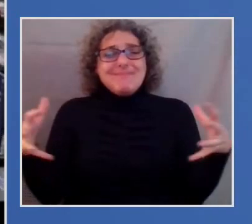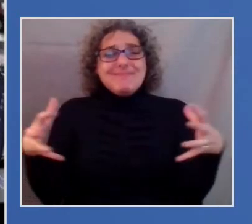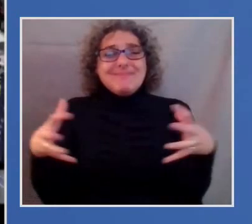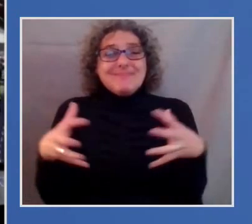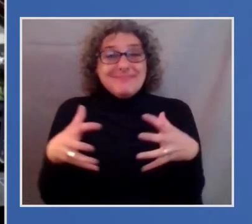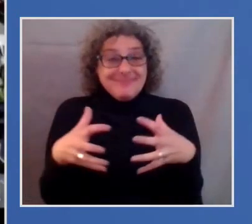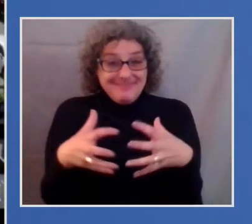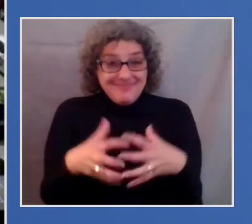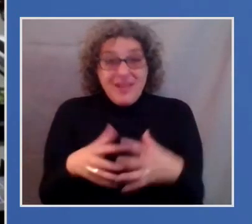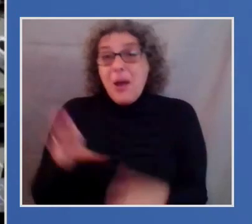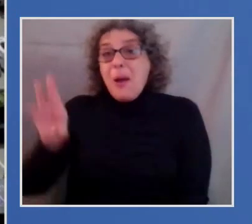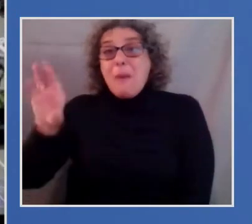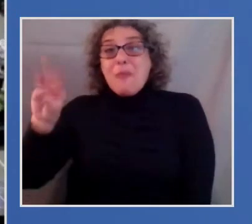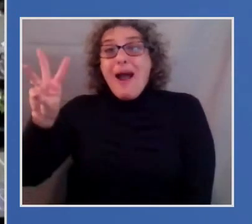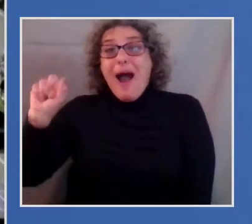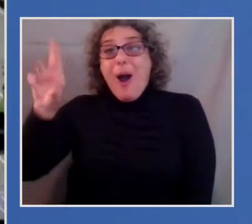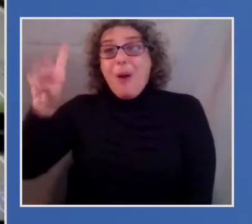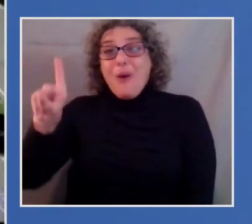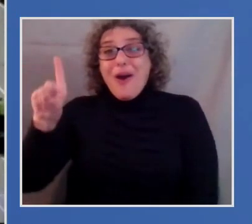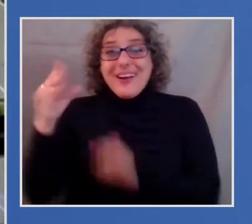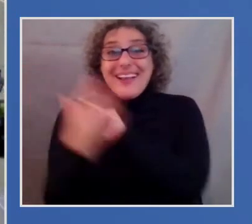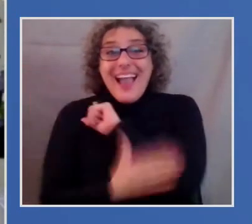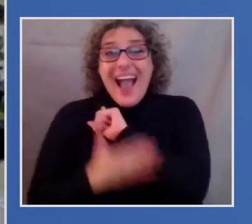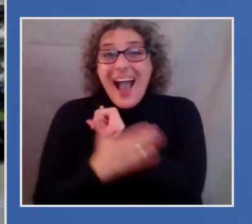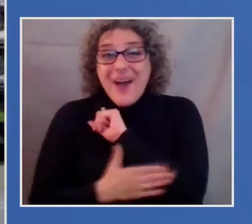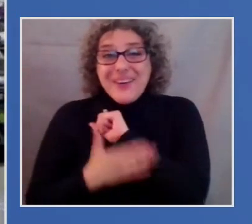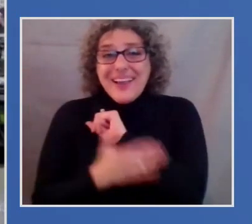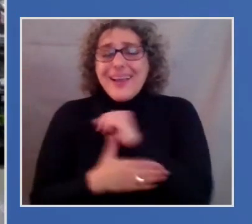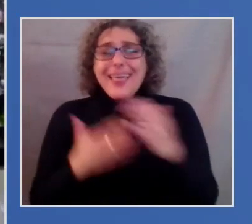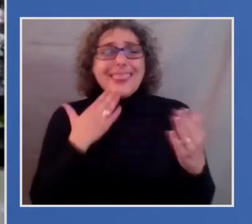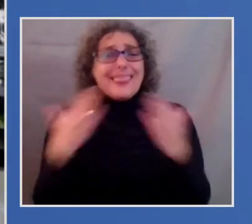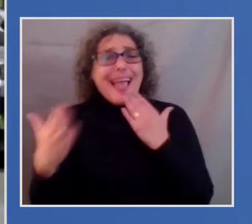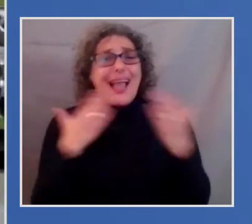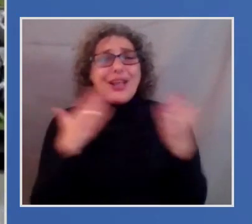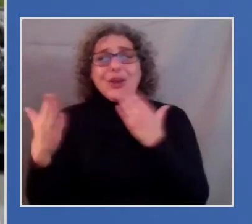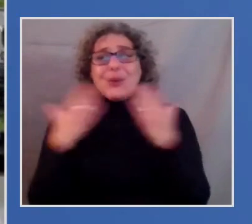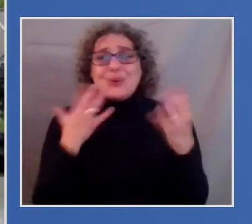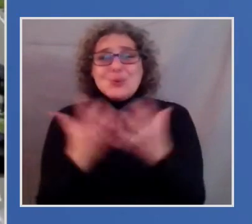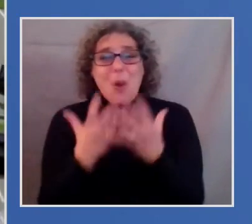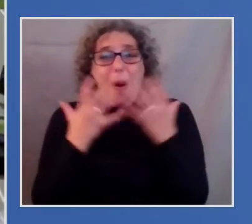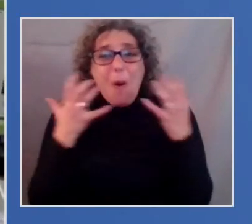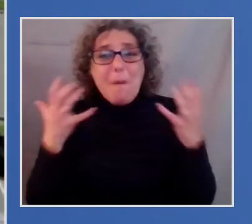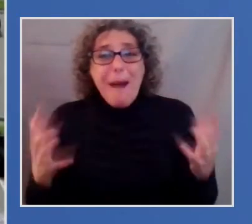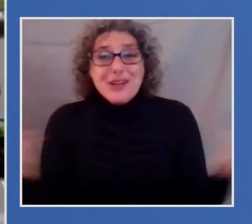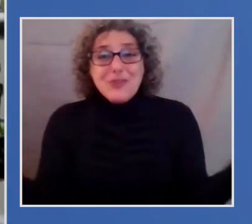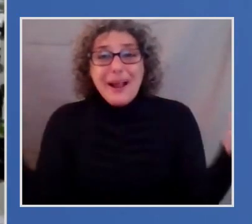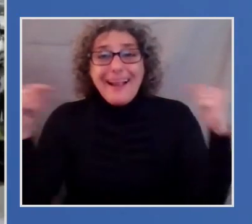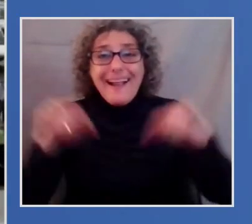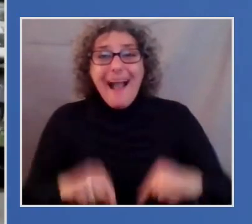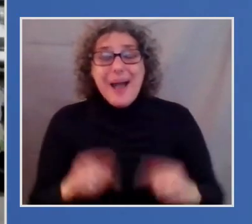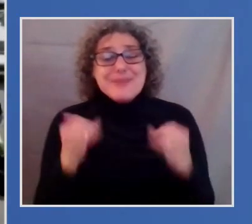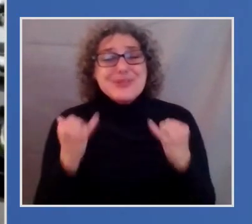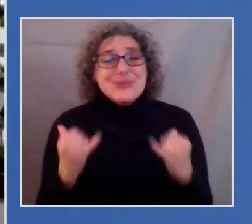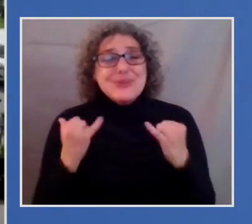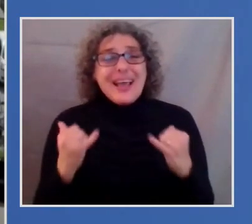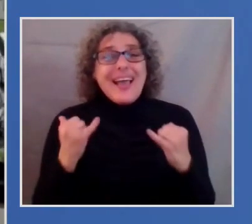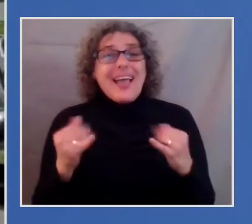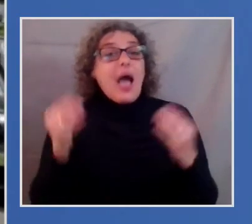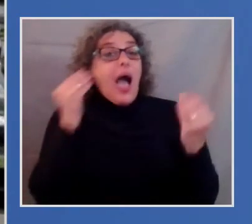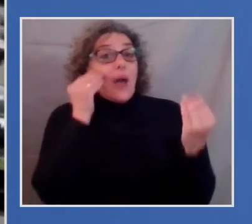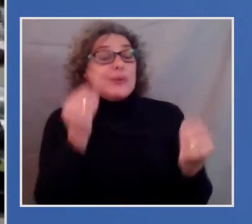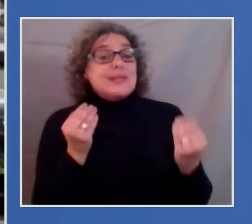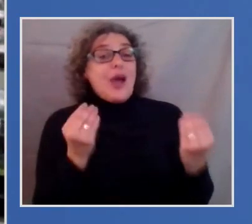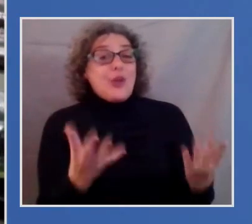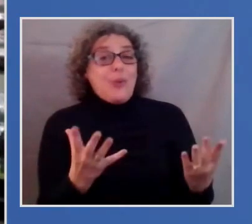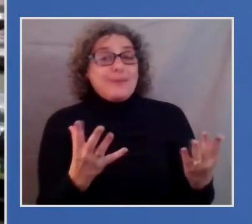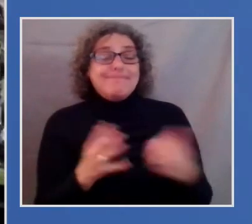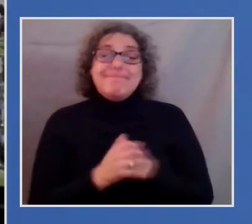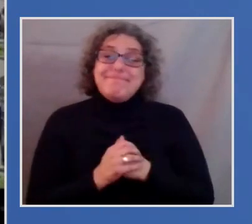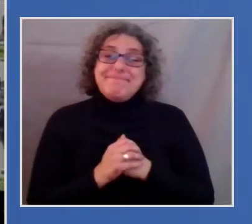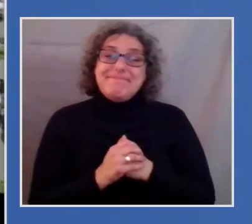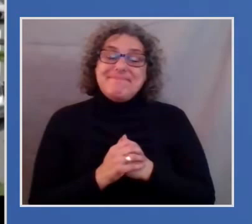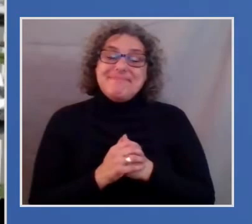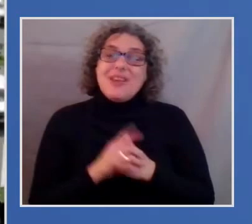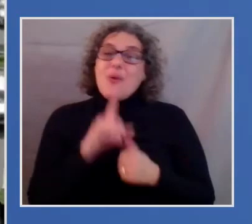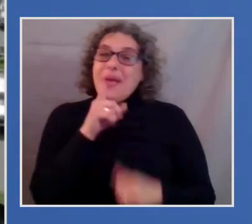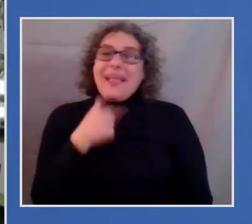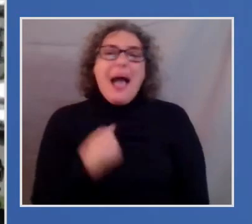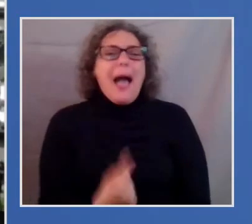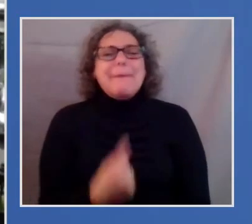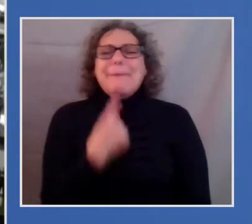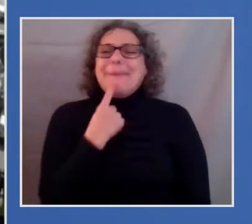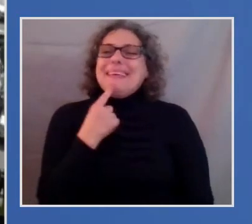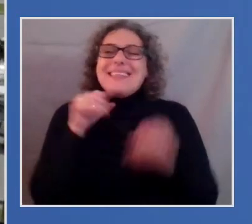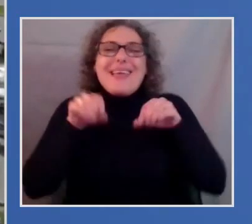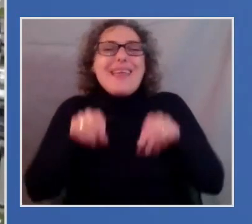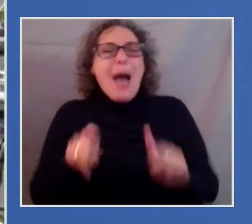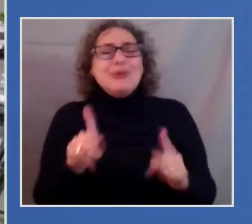FORGOT, NOT BE ME, NOT BY ASSET